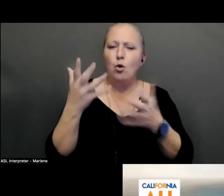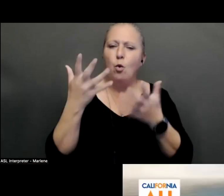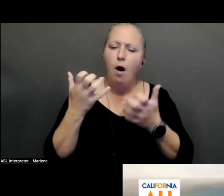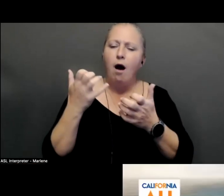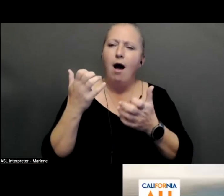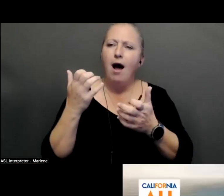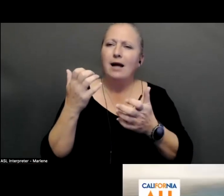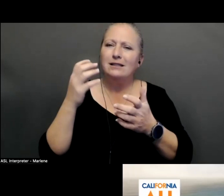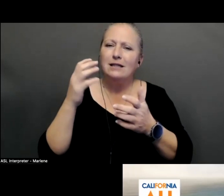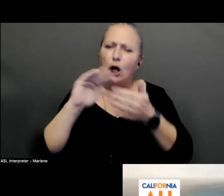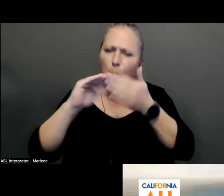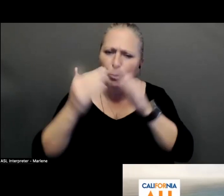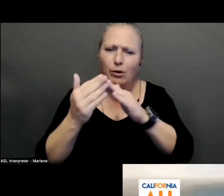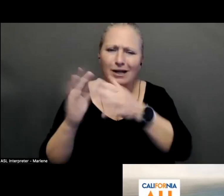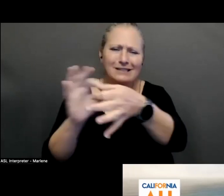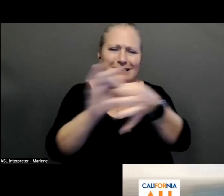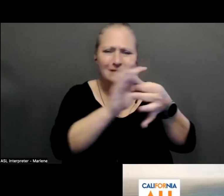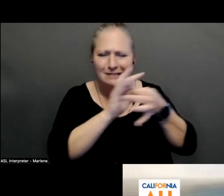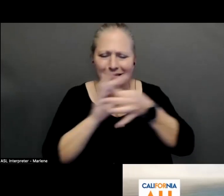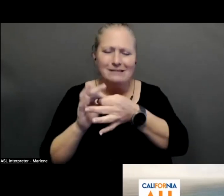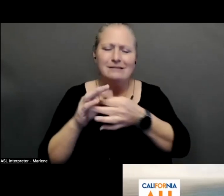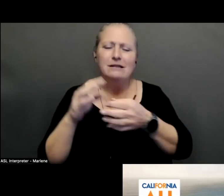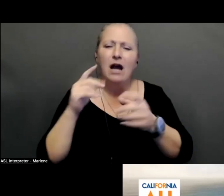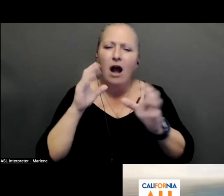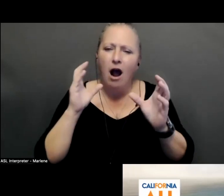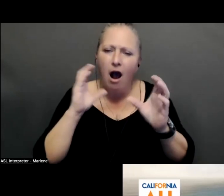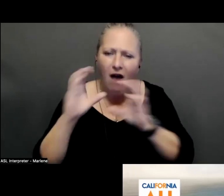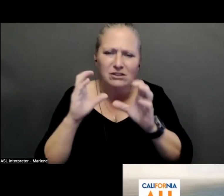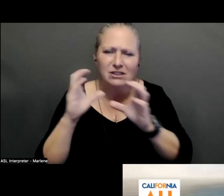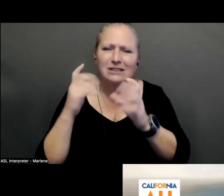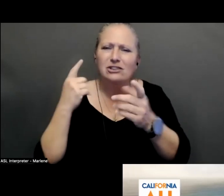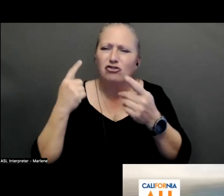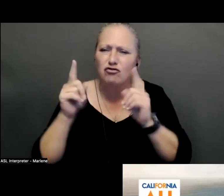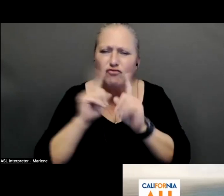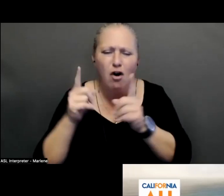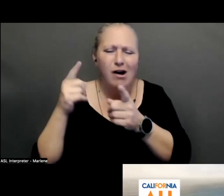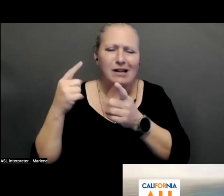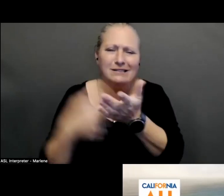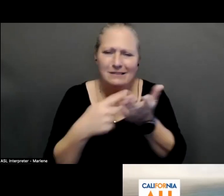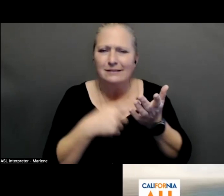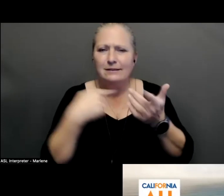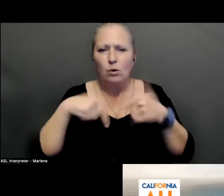and and help connect people and have the conversations that enable us to get